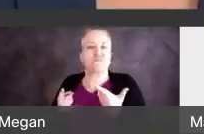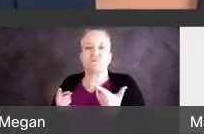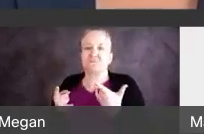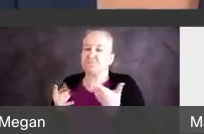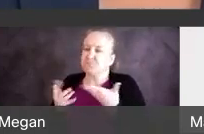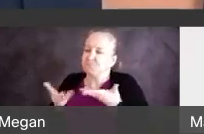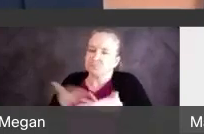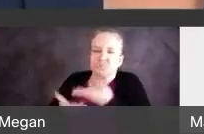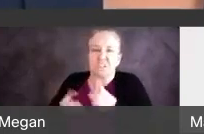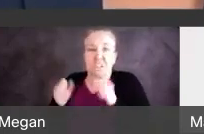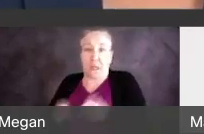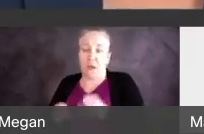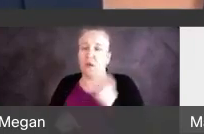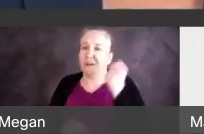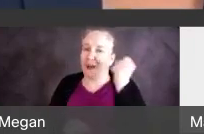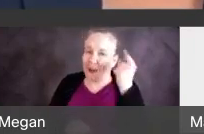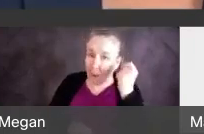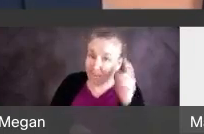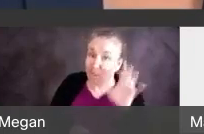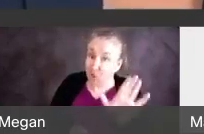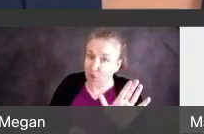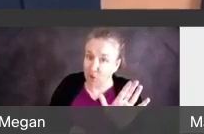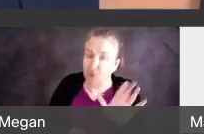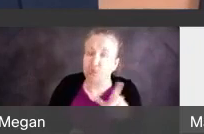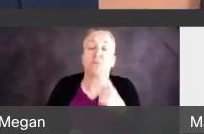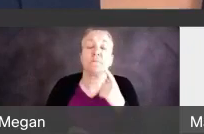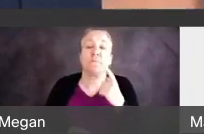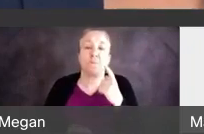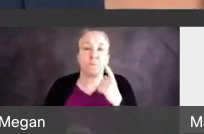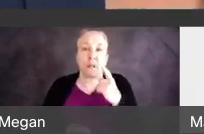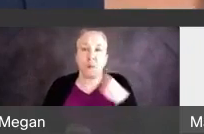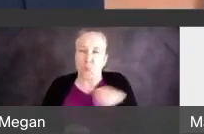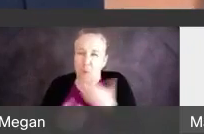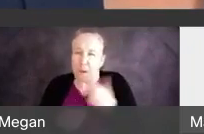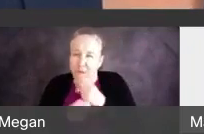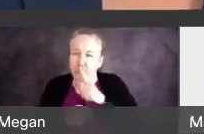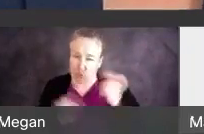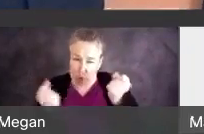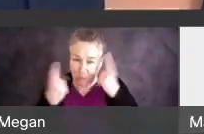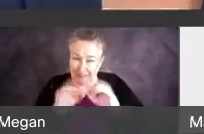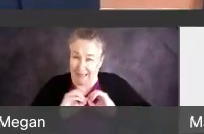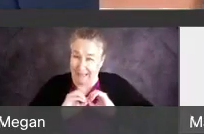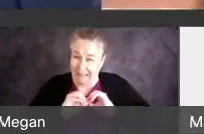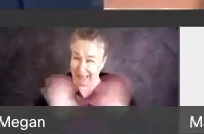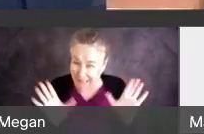However, we really want to make sure that people understand that this should be just a very